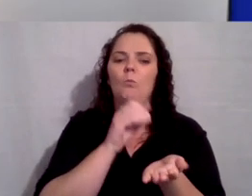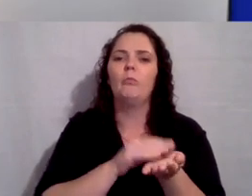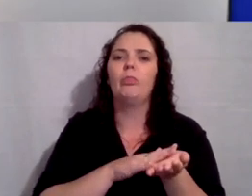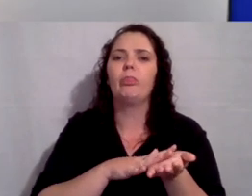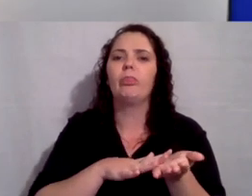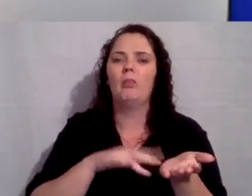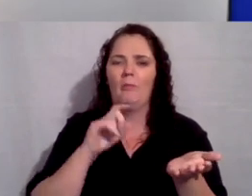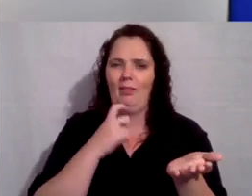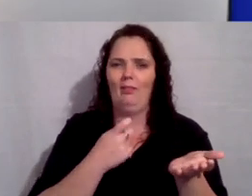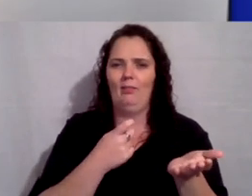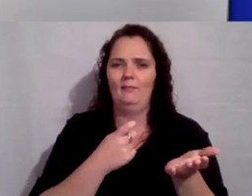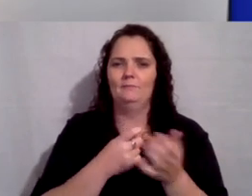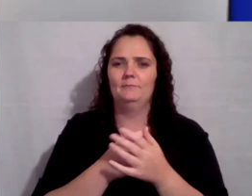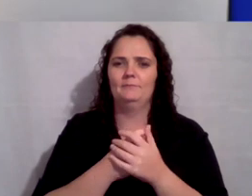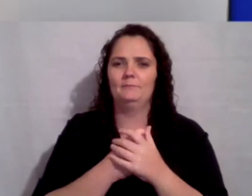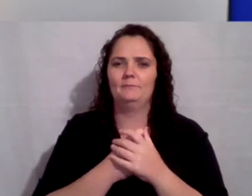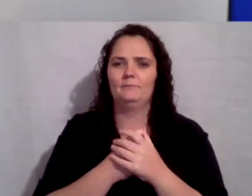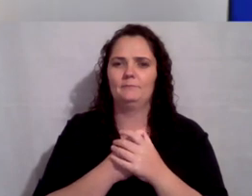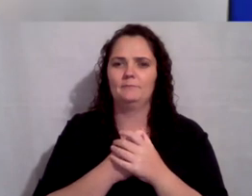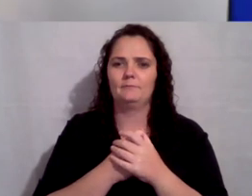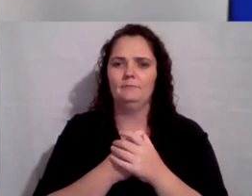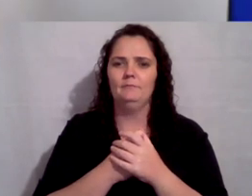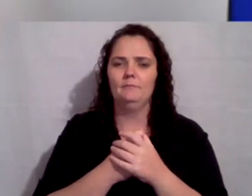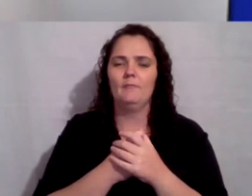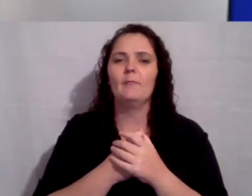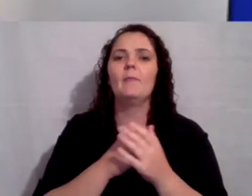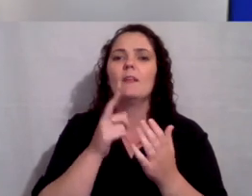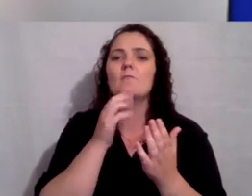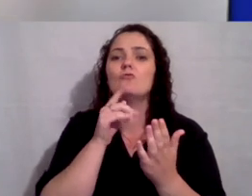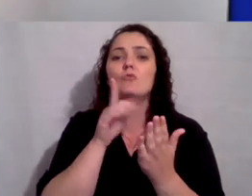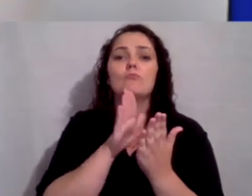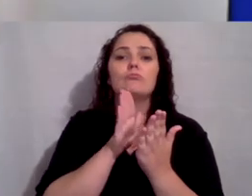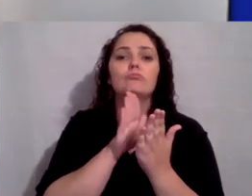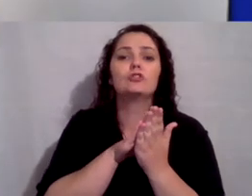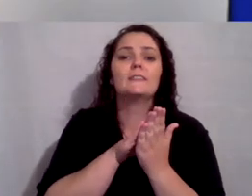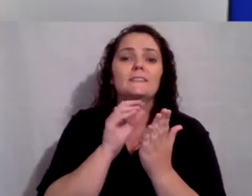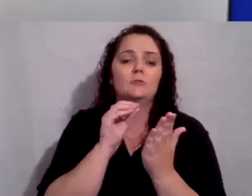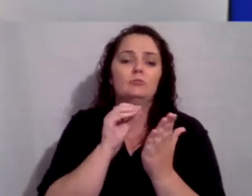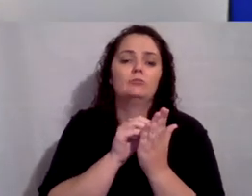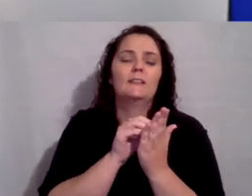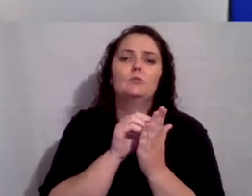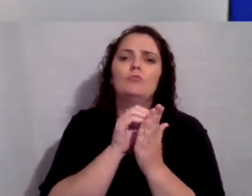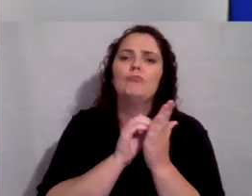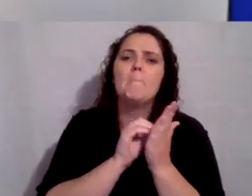But this works by adhesive, so this works by pressing it or rubbing it on your piece of paper and the